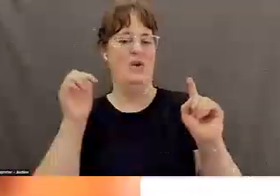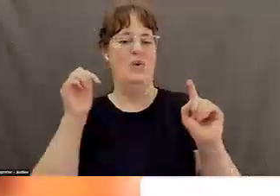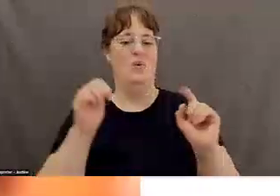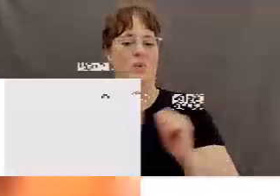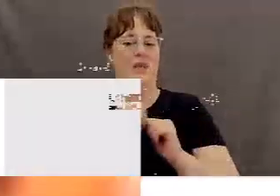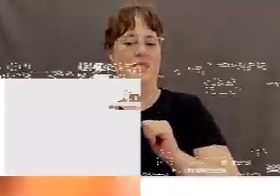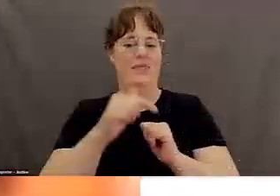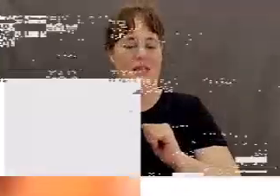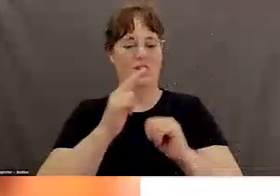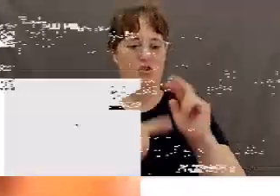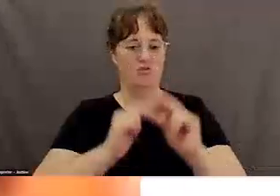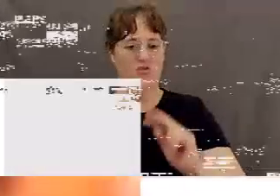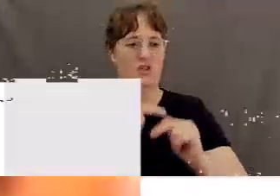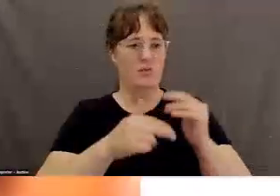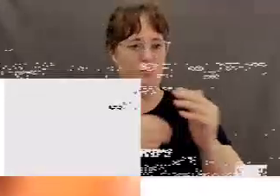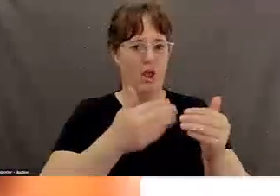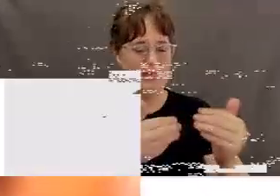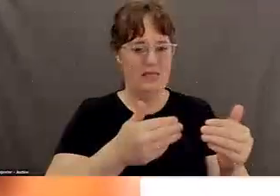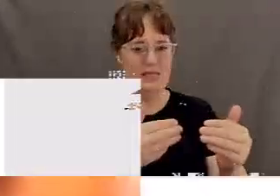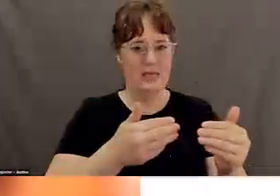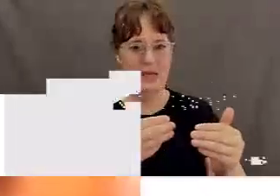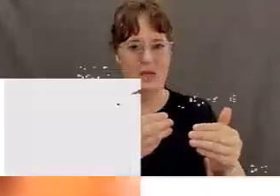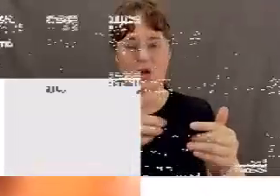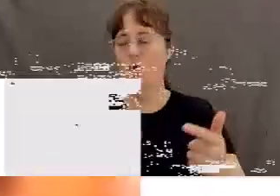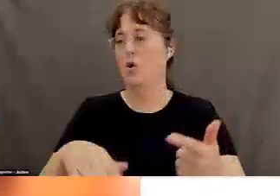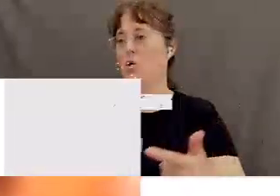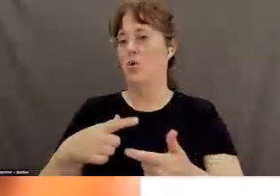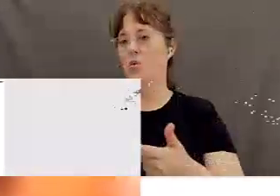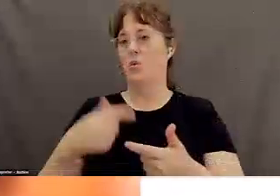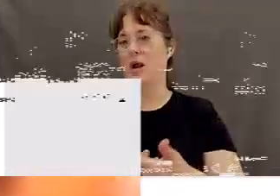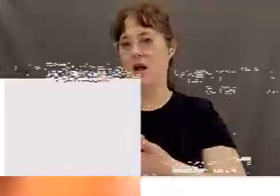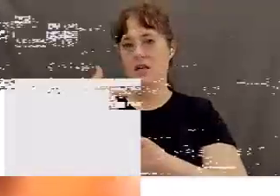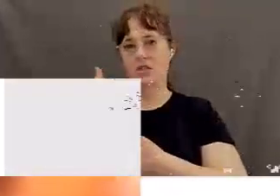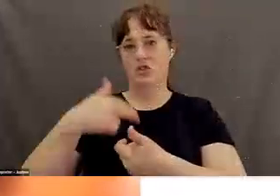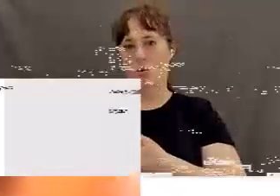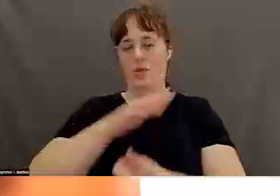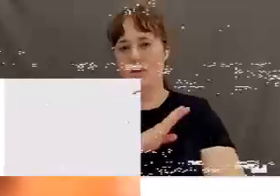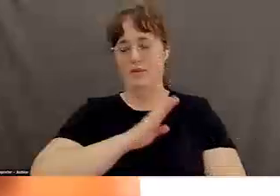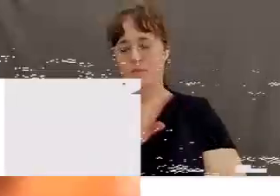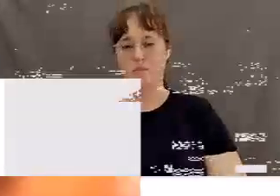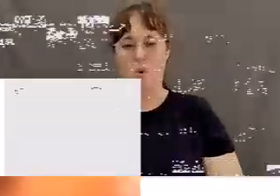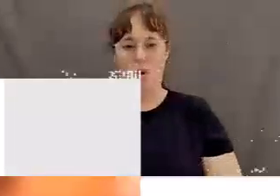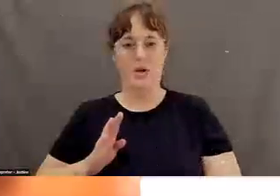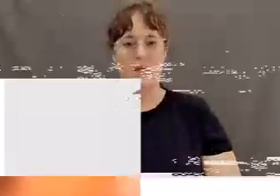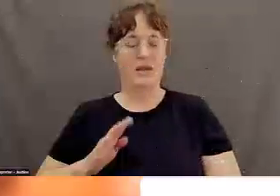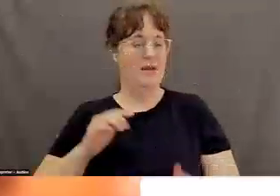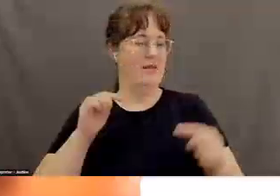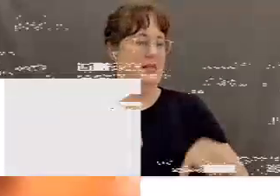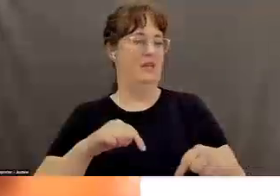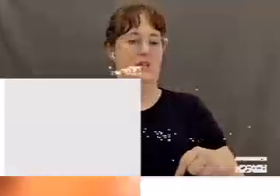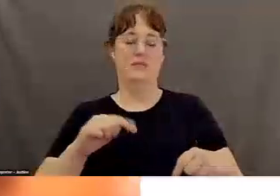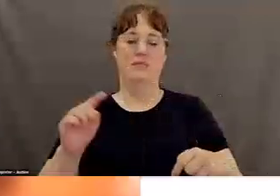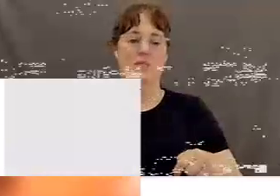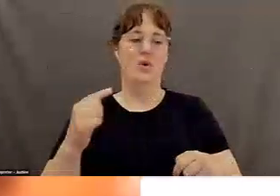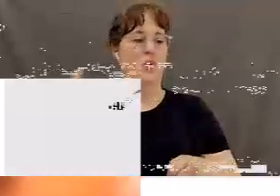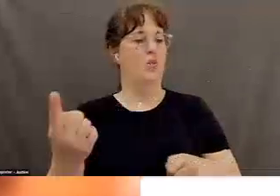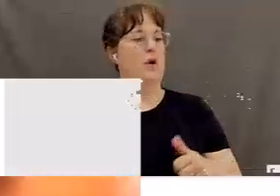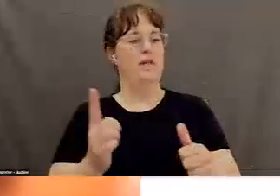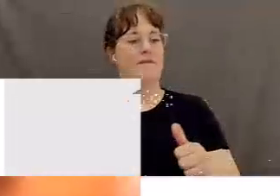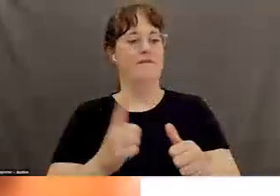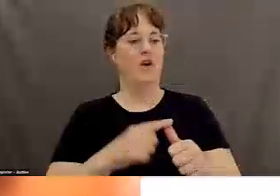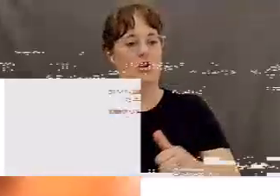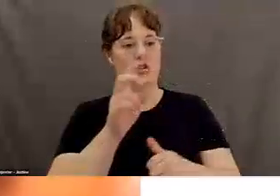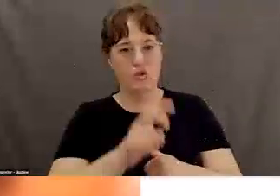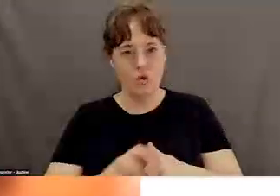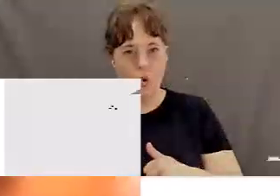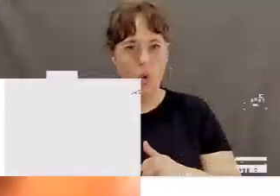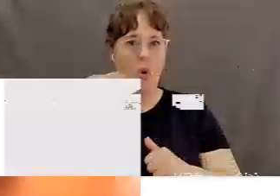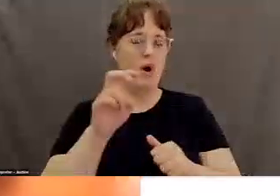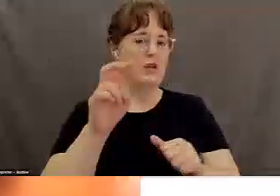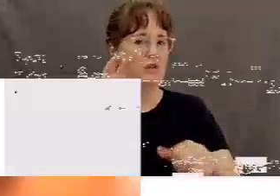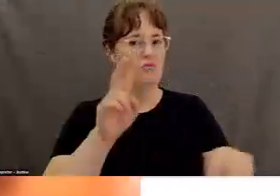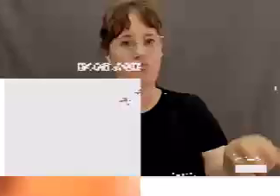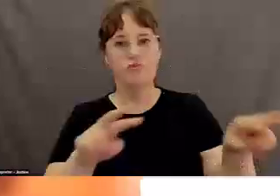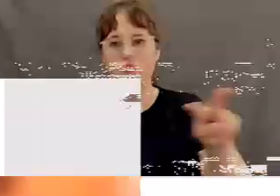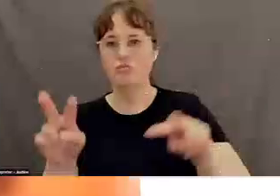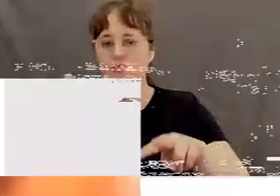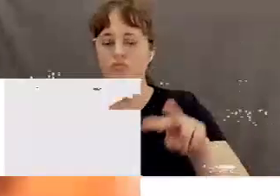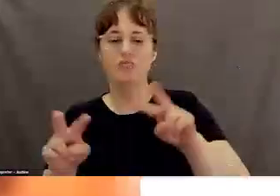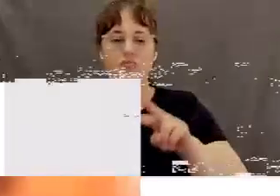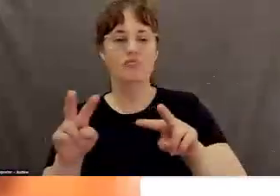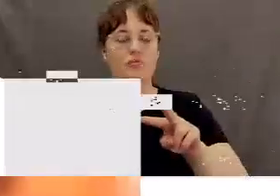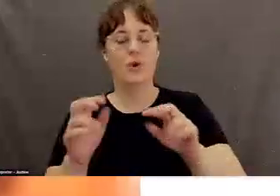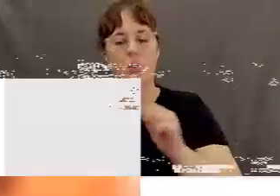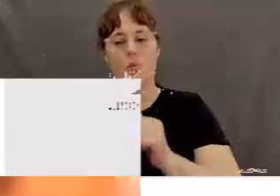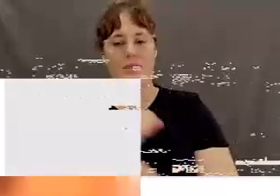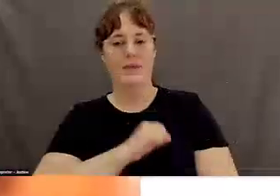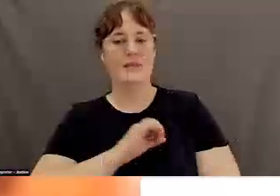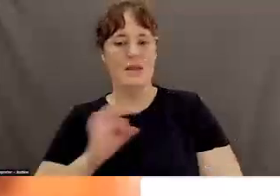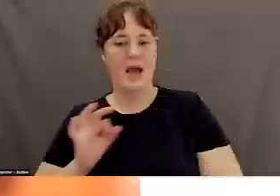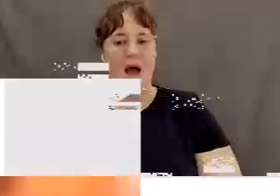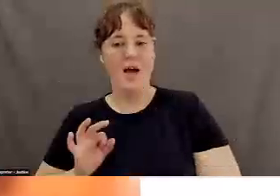Boardroom: When I joined Sound Transit as a board member, this was one of the first tours that I went on with agency staff around siting this OMF South.